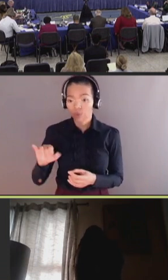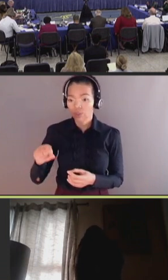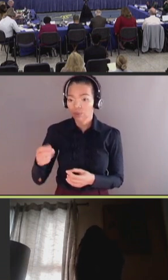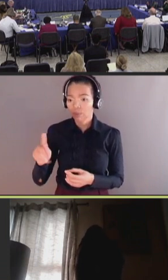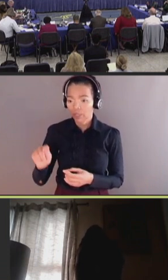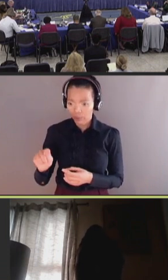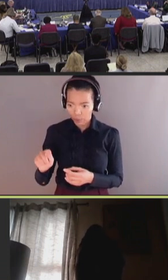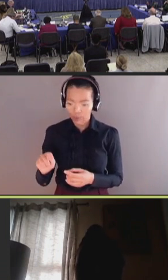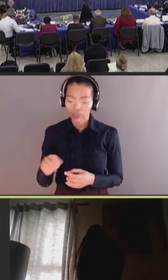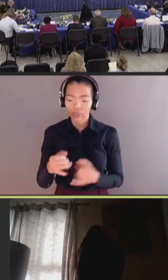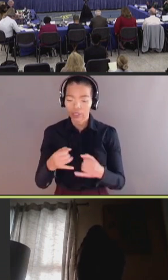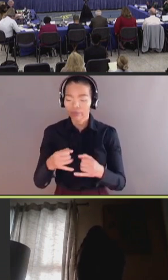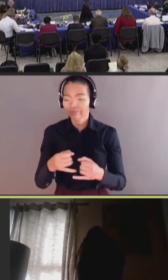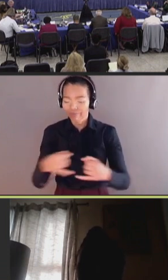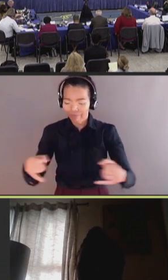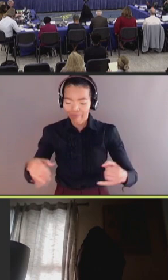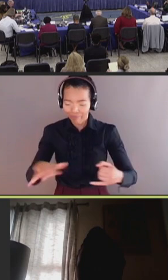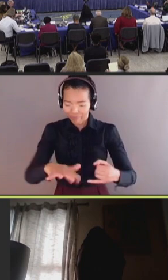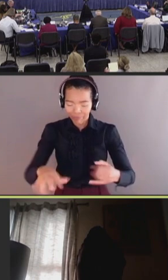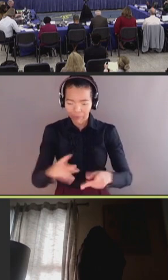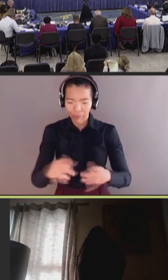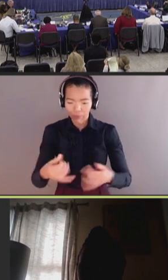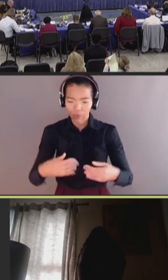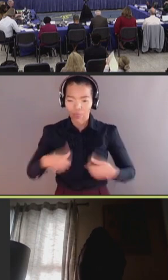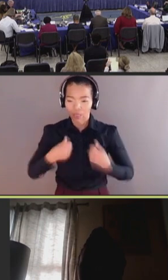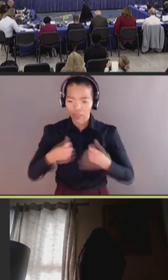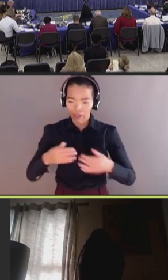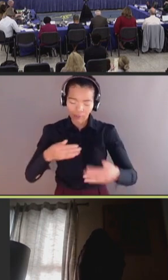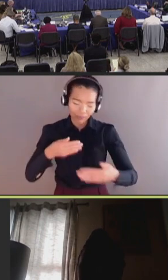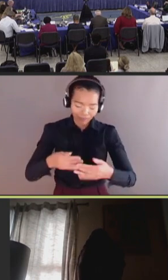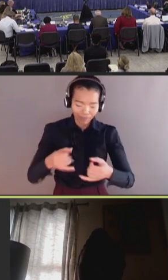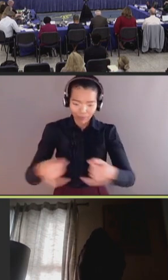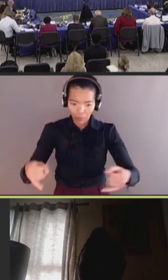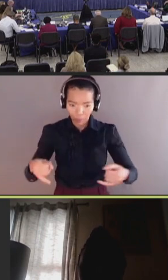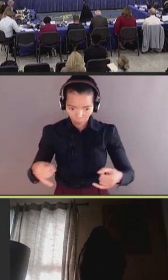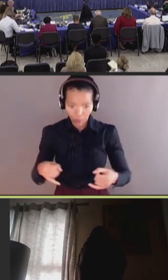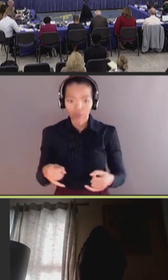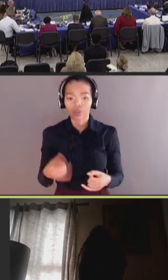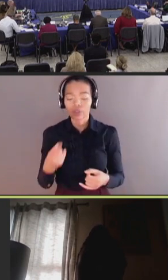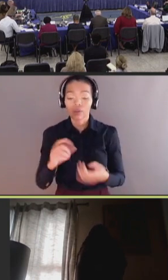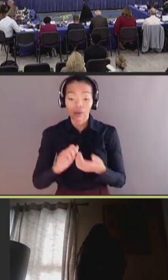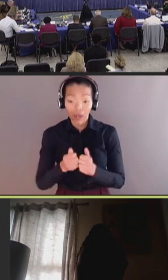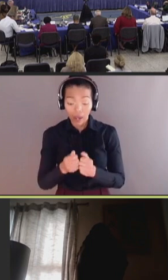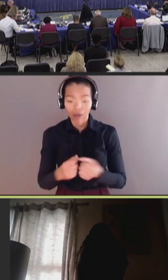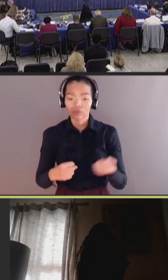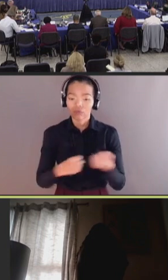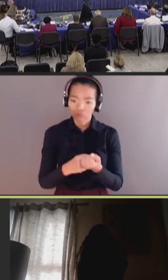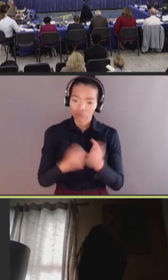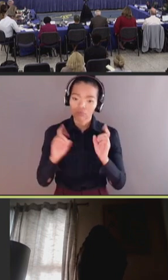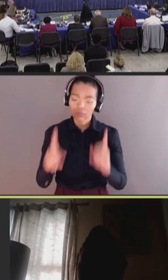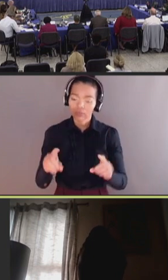education, and action. Some of the key years that we'll see on the next slide.